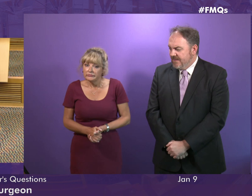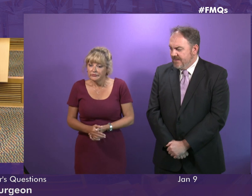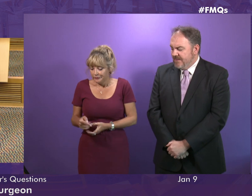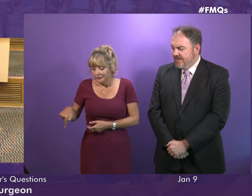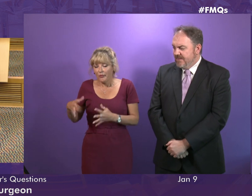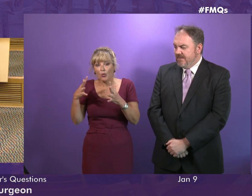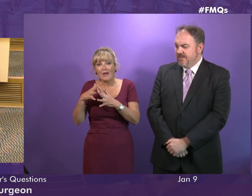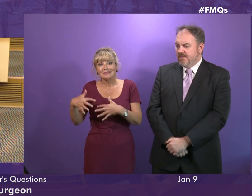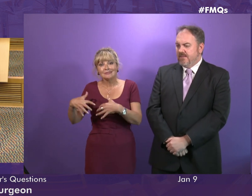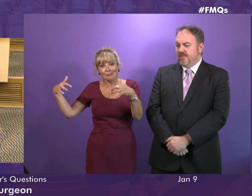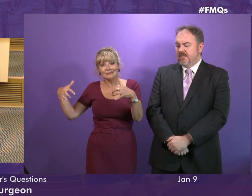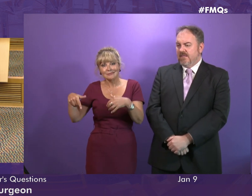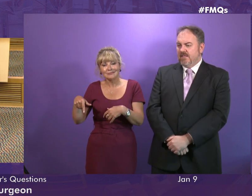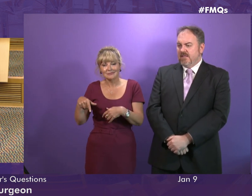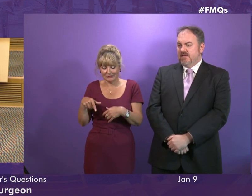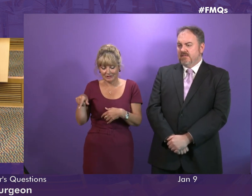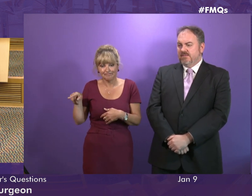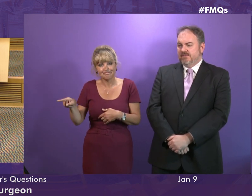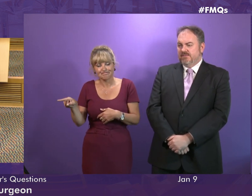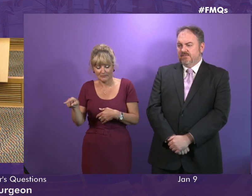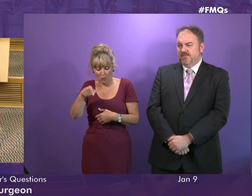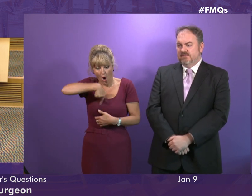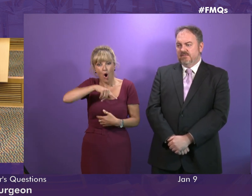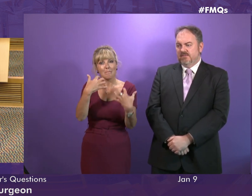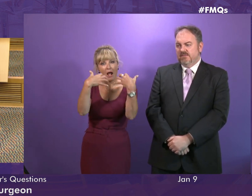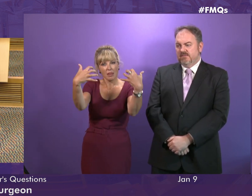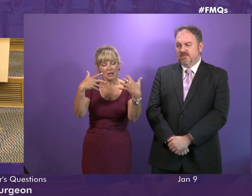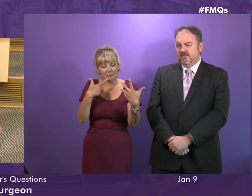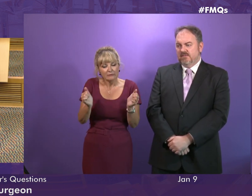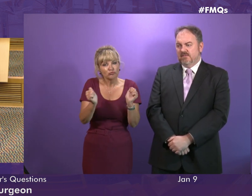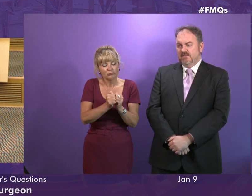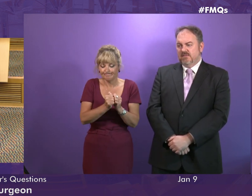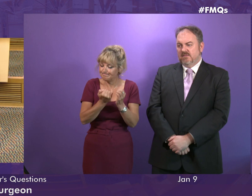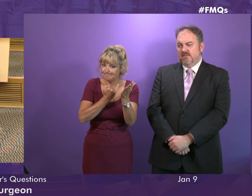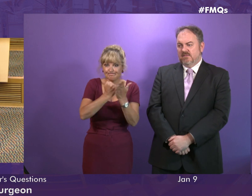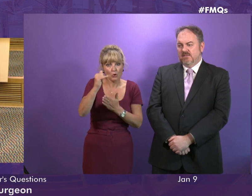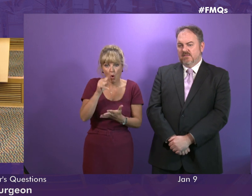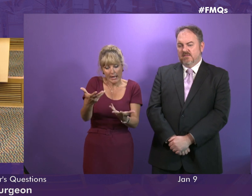consent to Westminster’s withdrawal agreement bill reflects the strong opposition of the